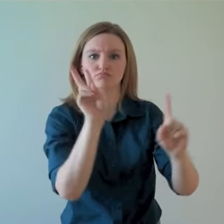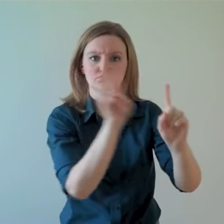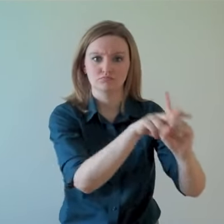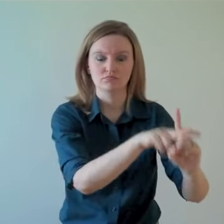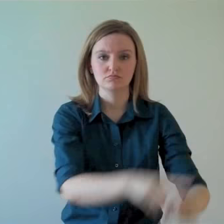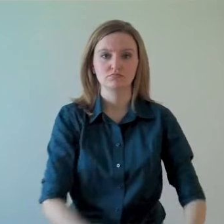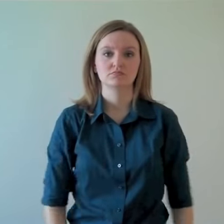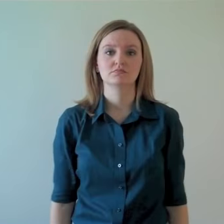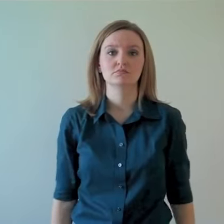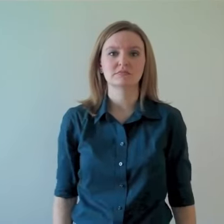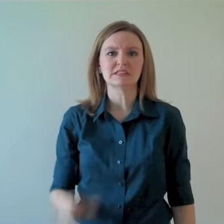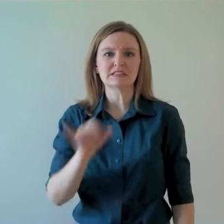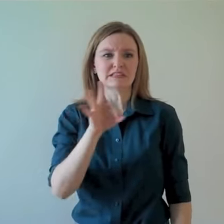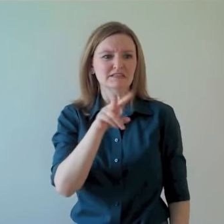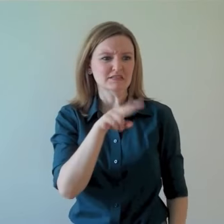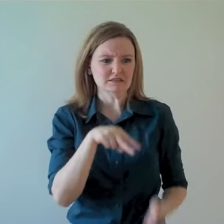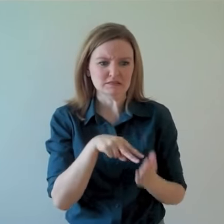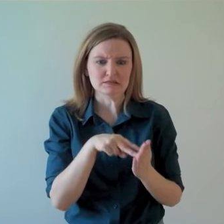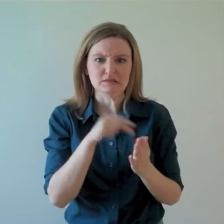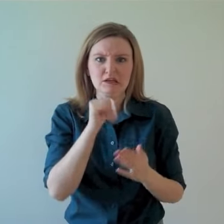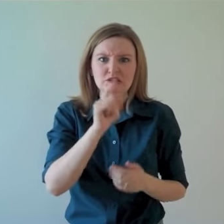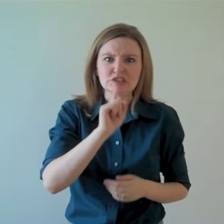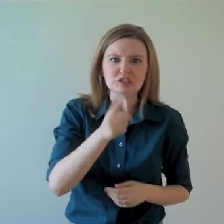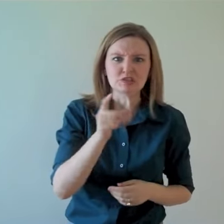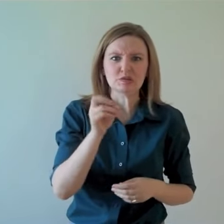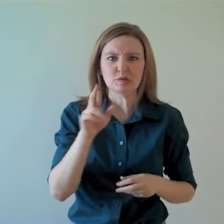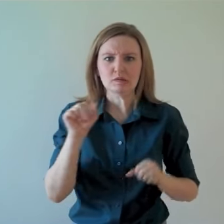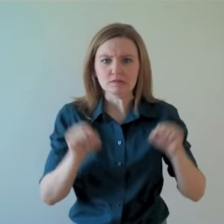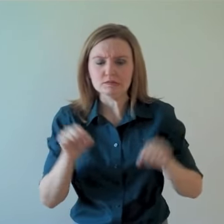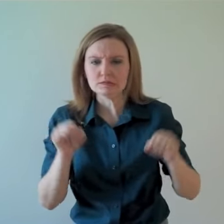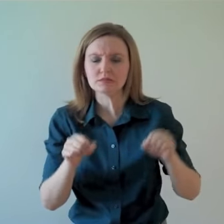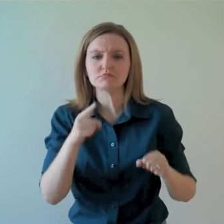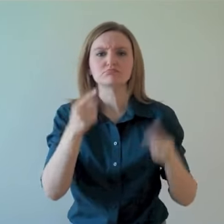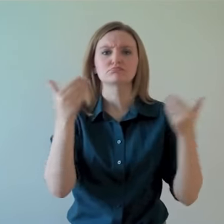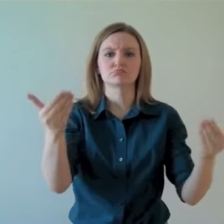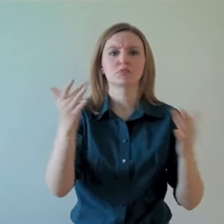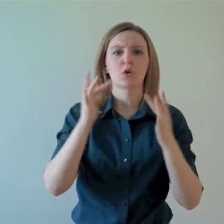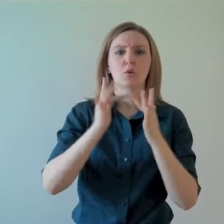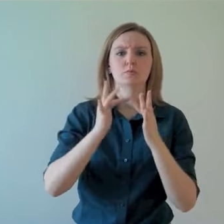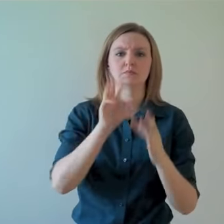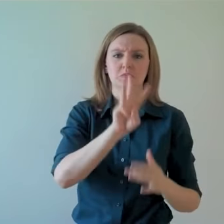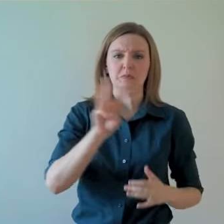If you are unsure or confused you go to the website